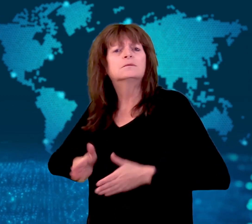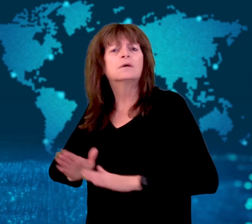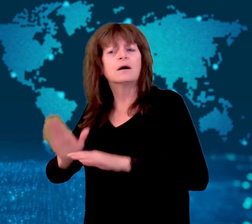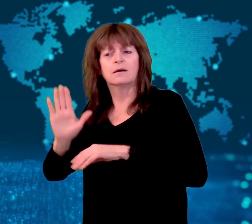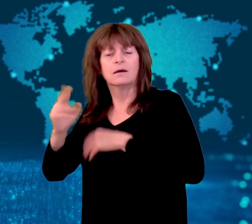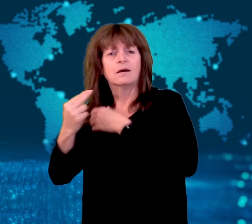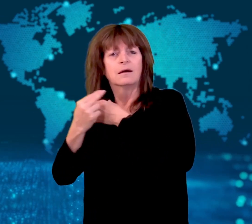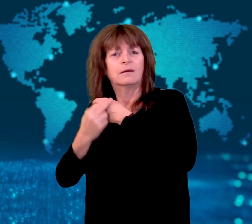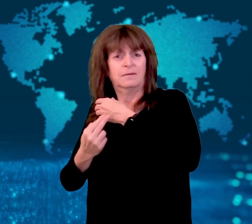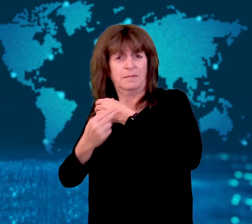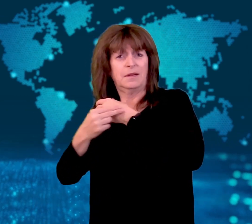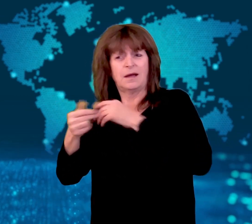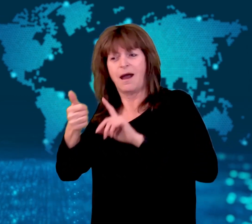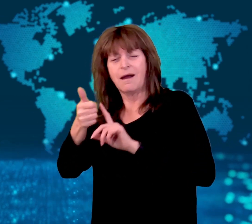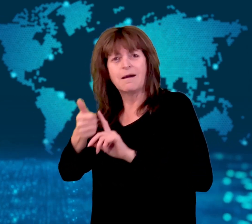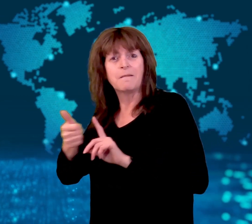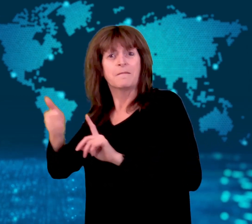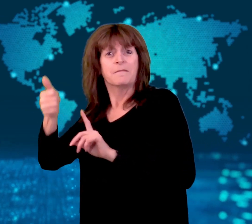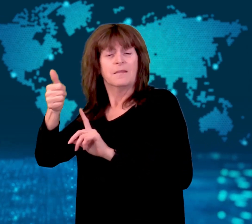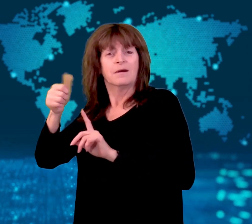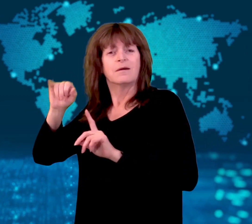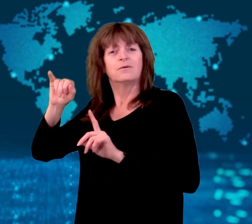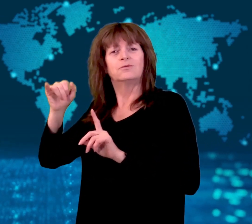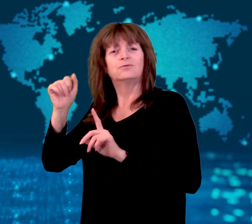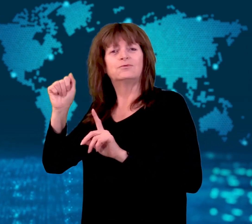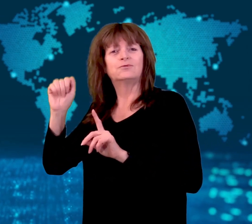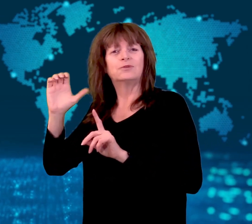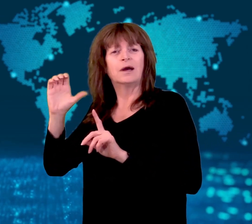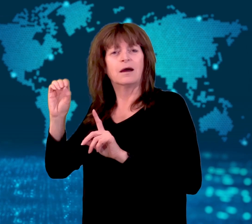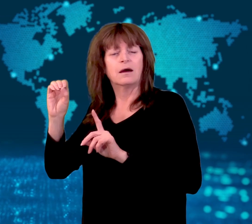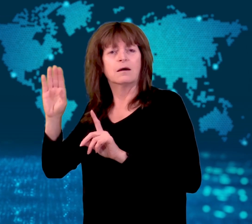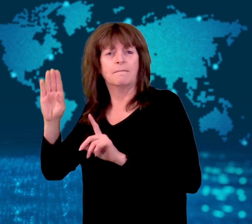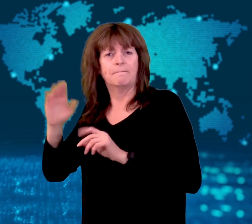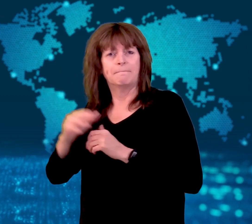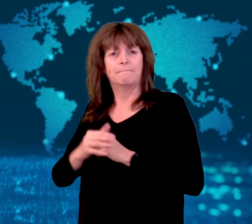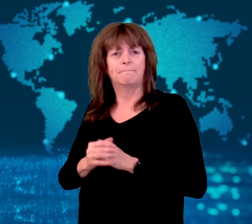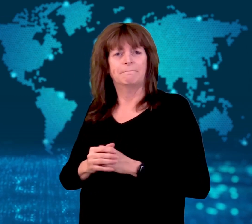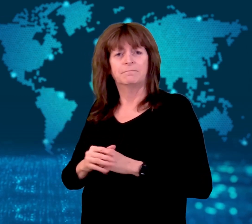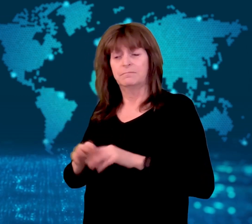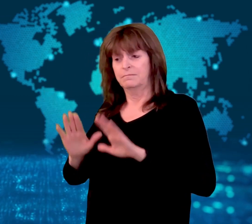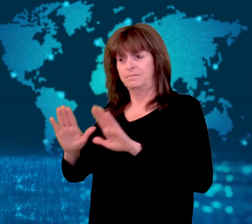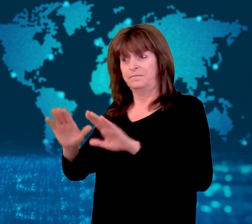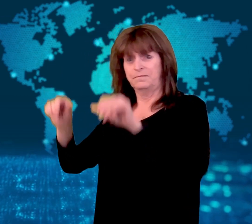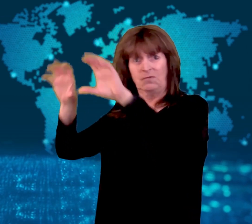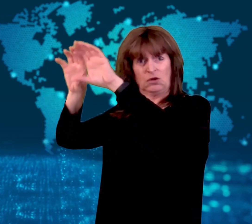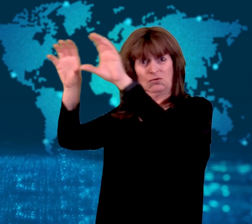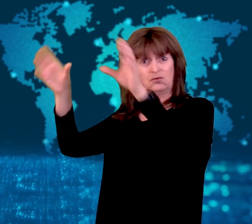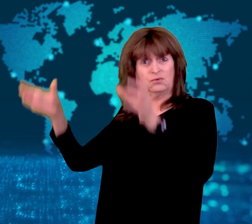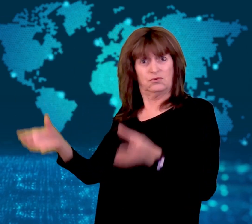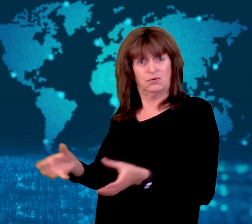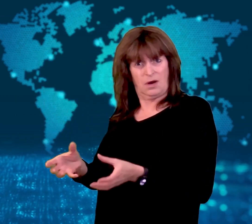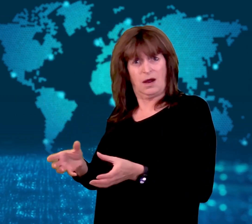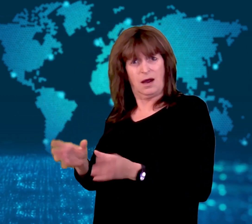His shrine is a Jewish holy site, and is considered to be holy